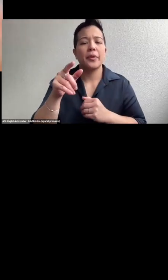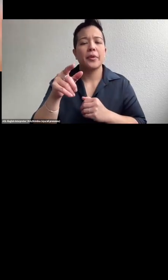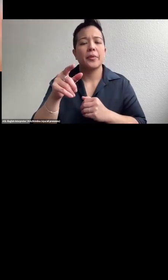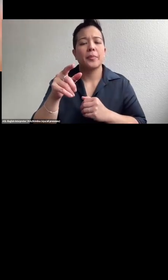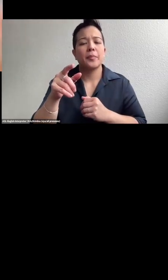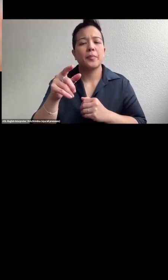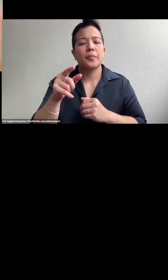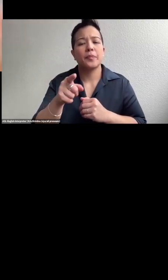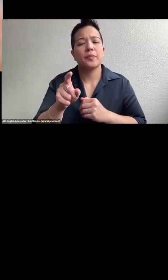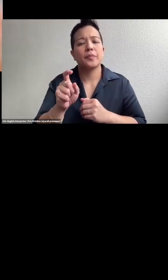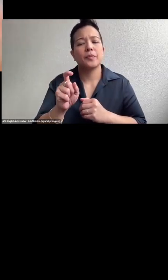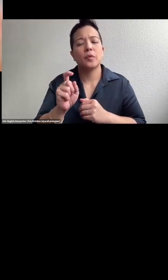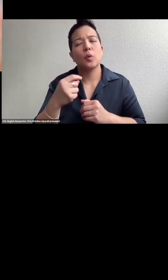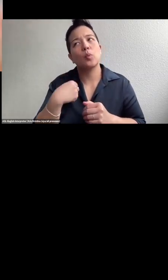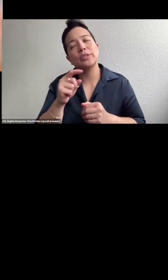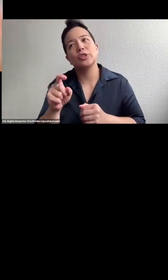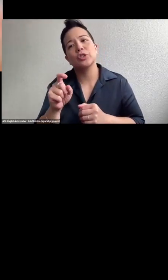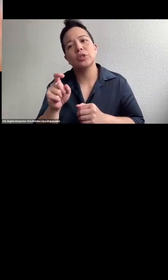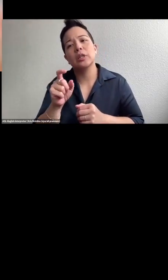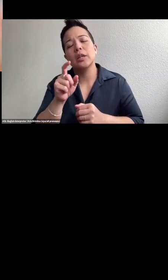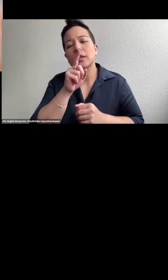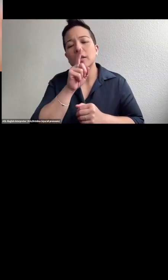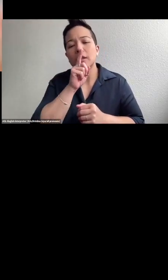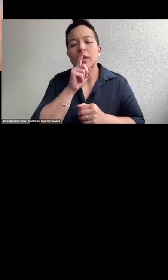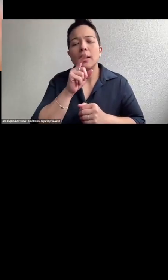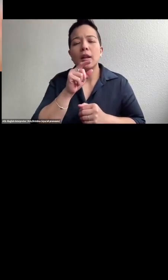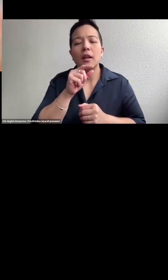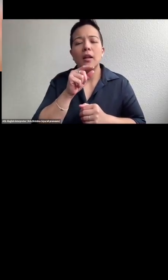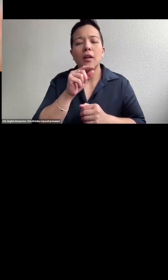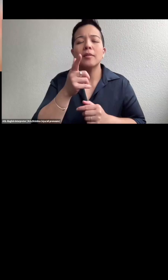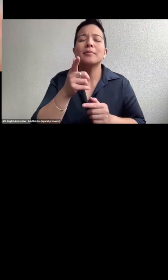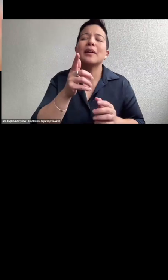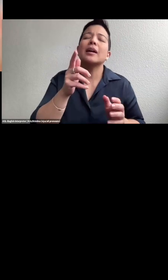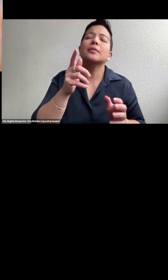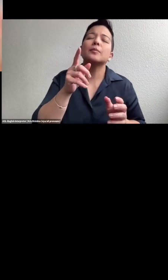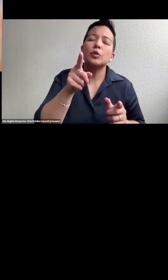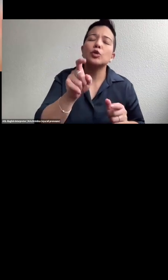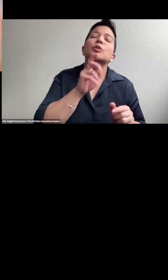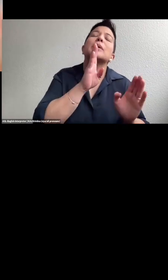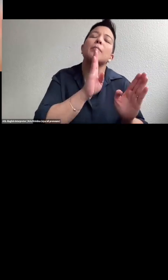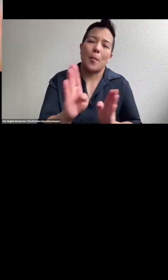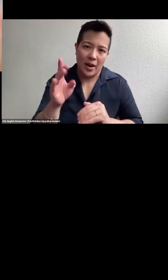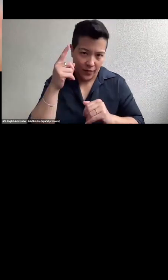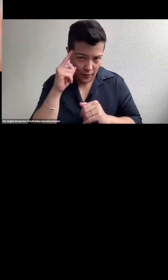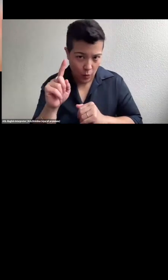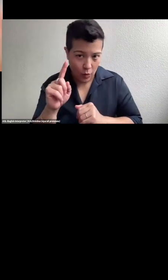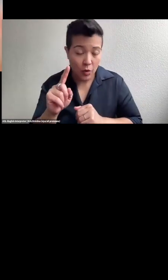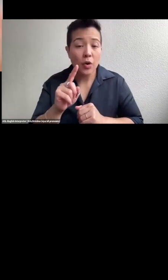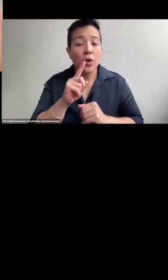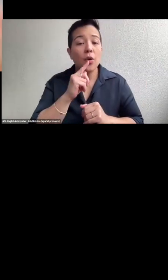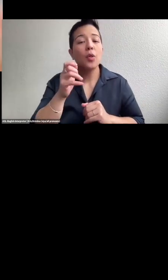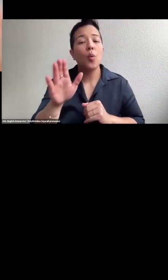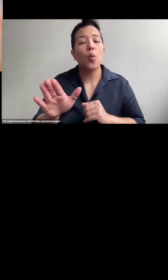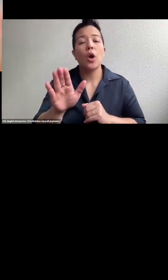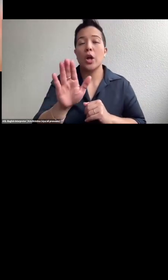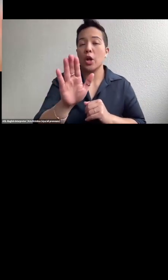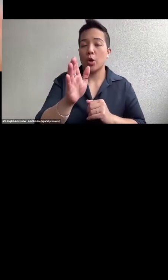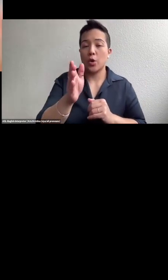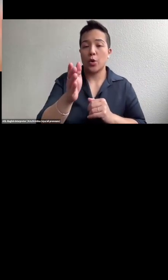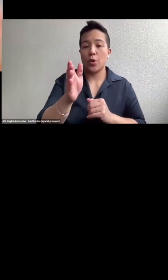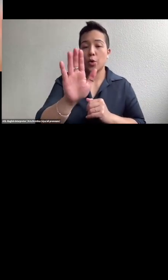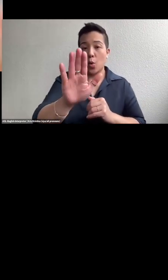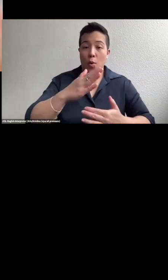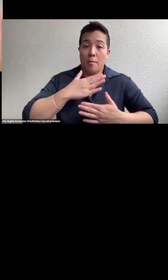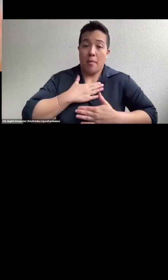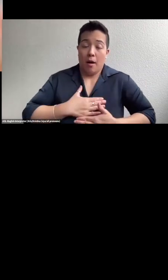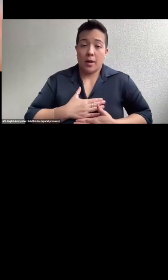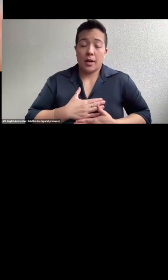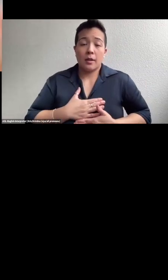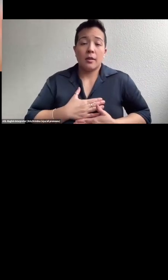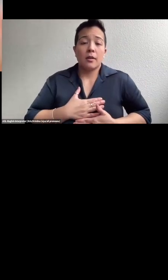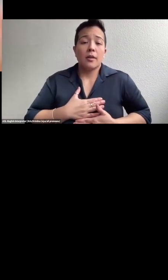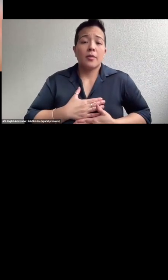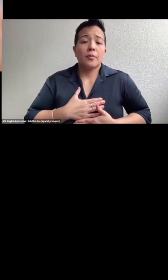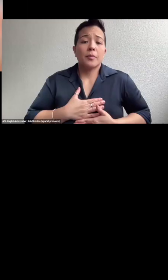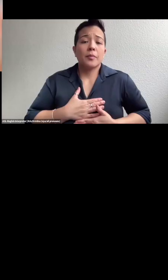not be prepared for is the way your body, the toll